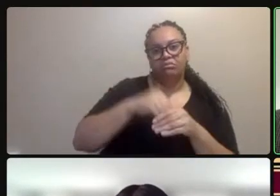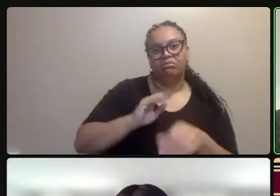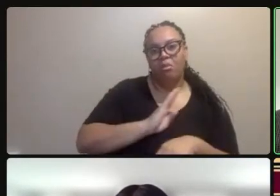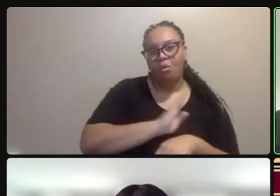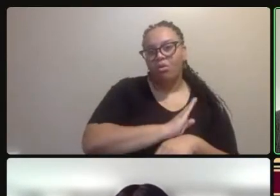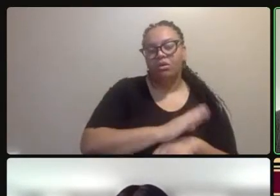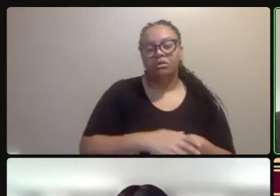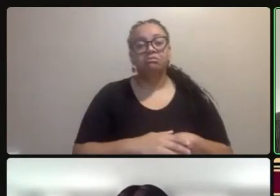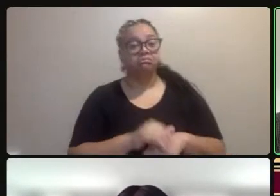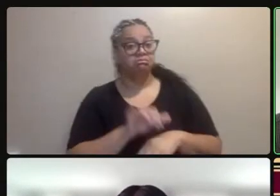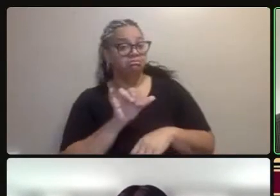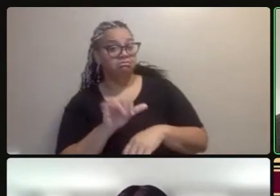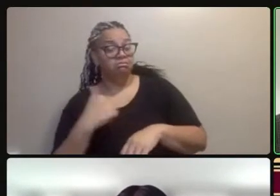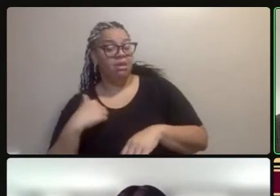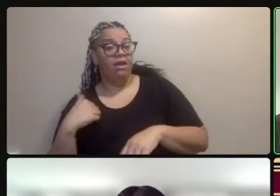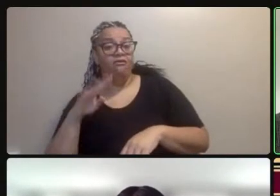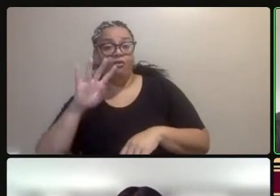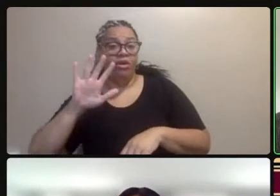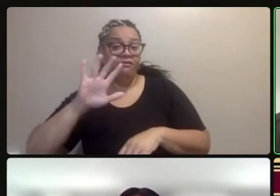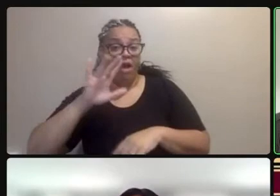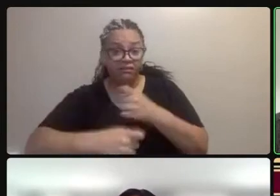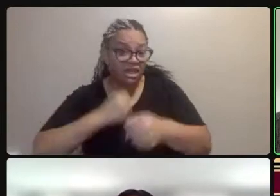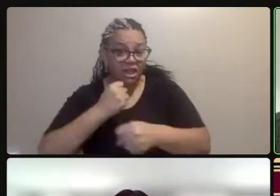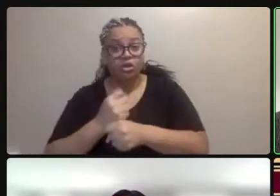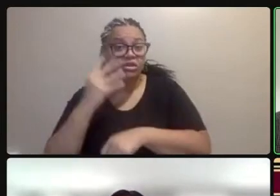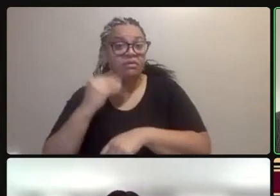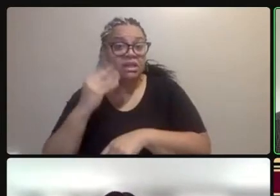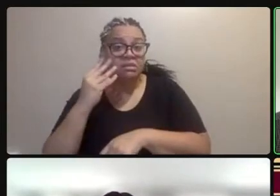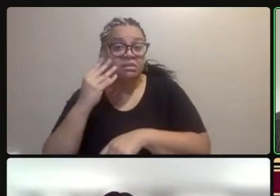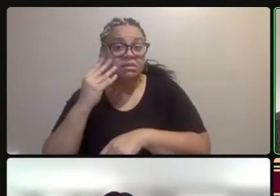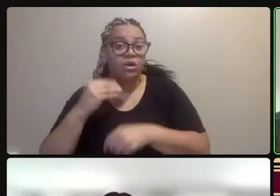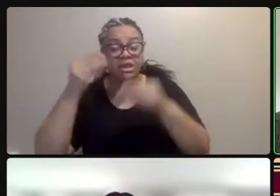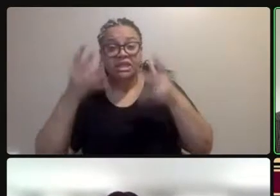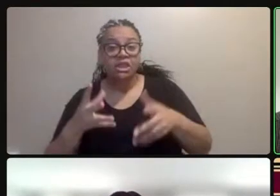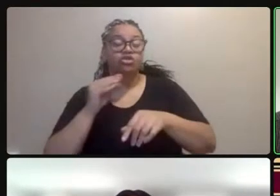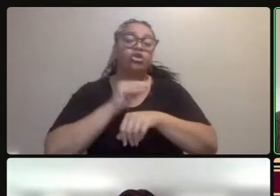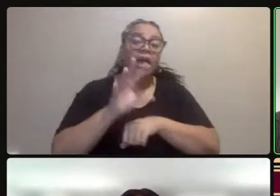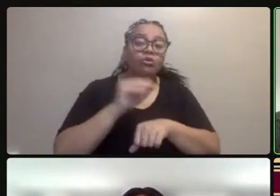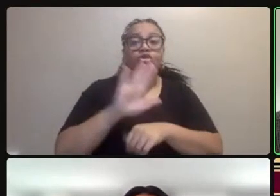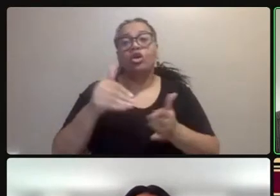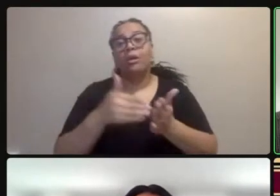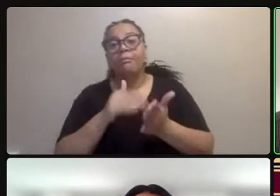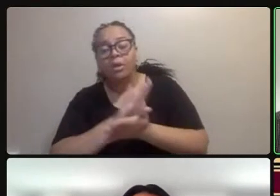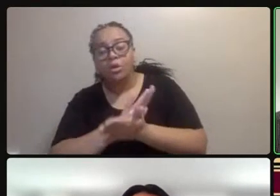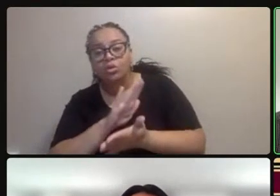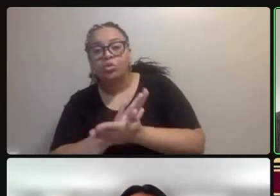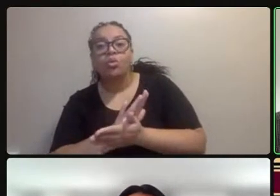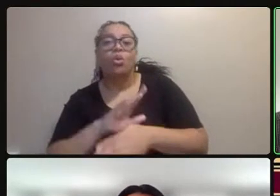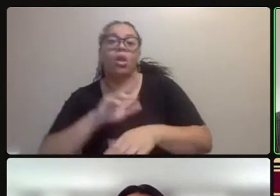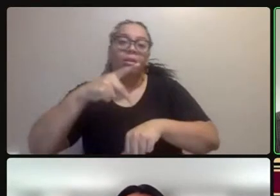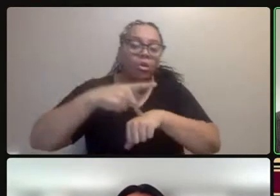SO WE ARE ABLE TO PROVIDE